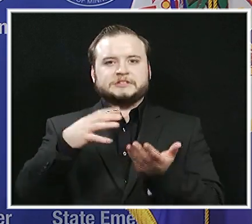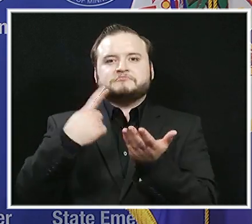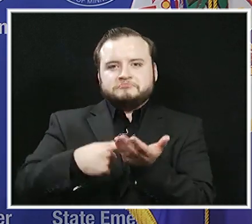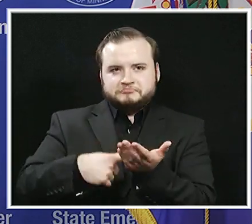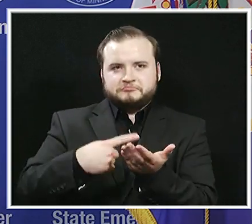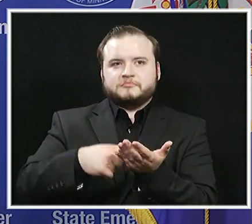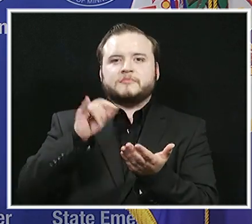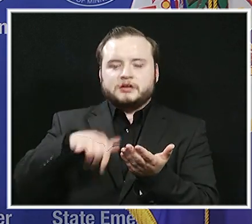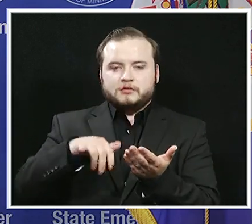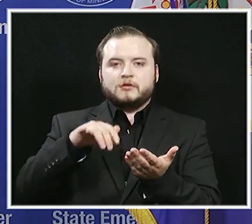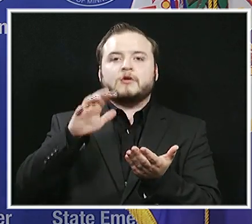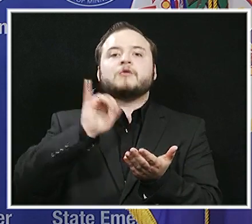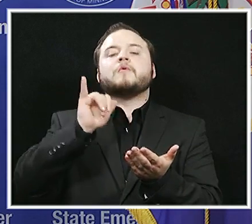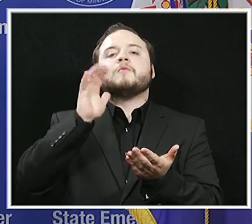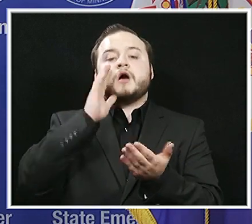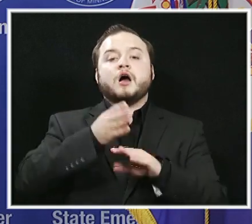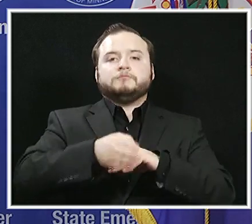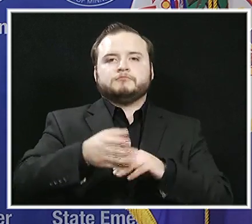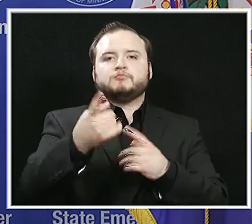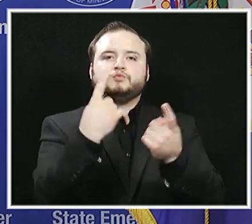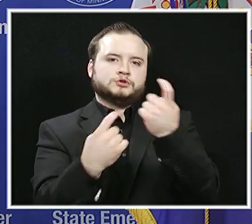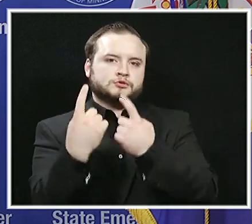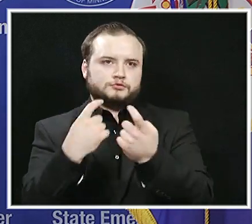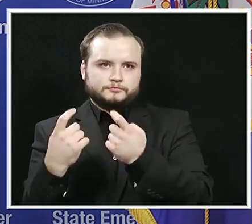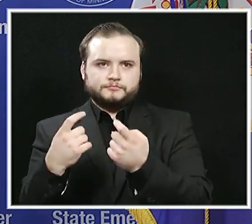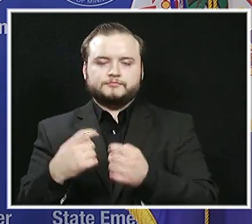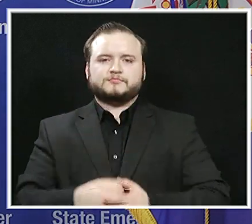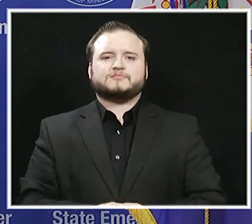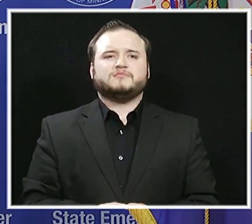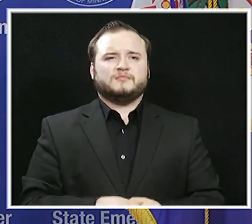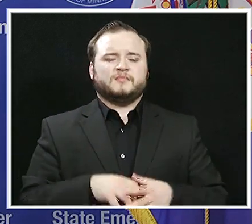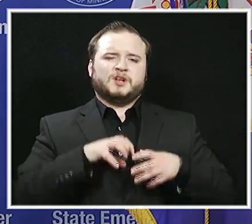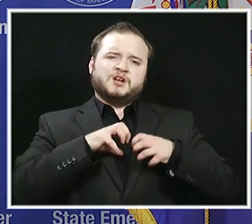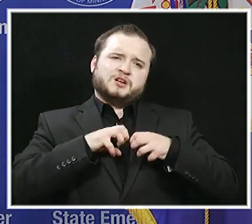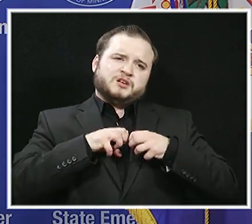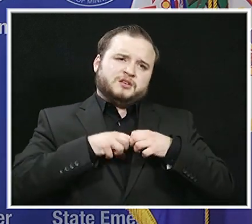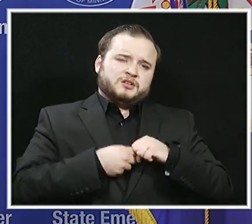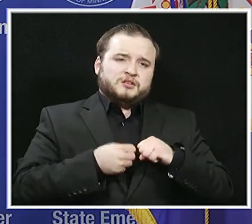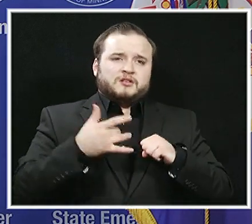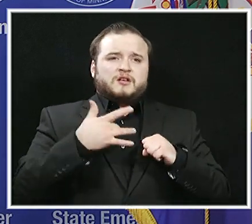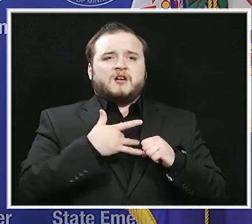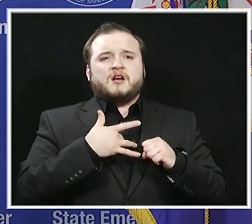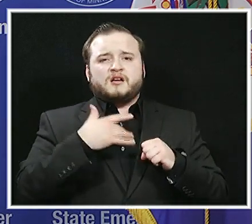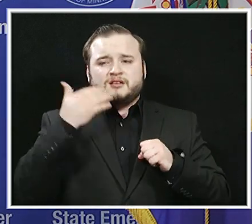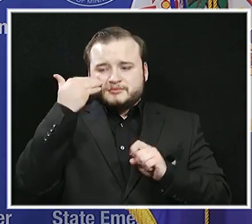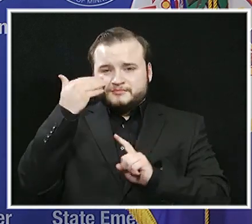our well being. Those activities are important and I again will talk about, I'm sure you're going to